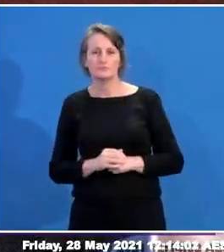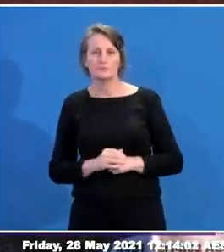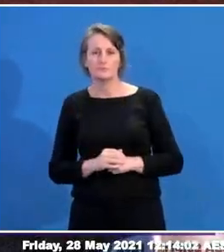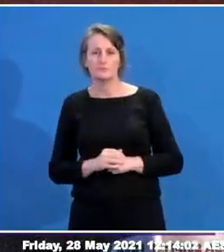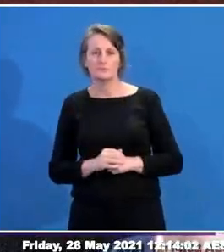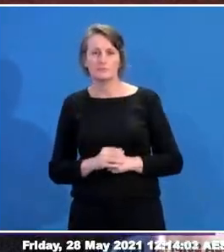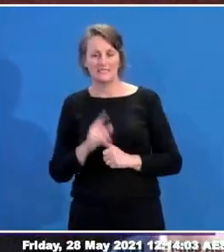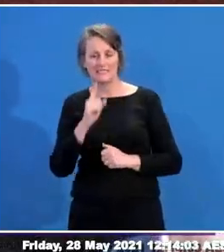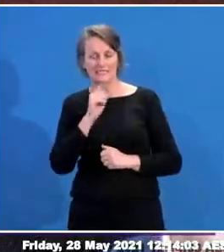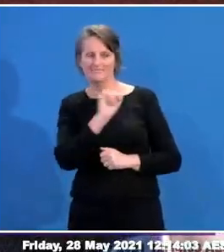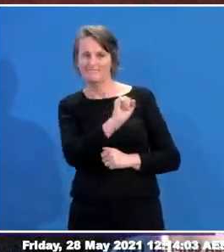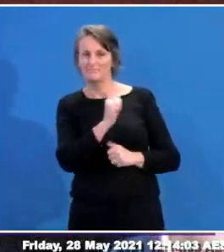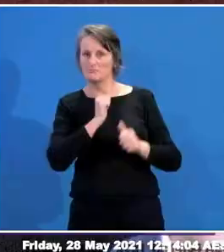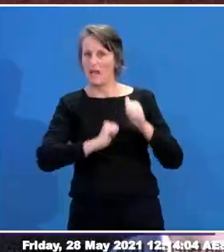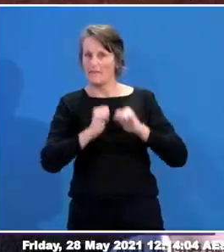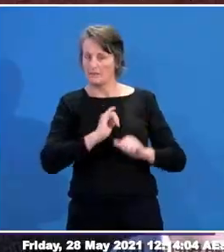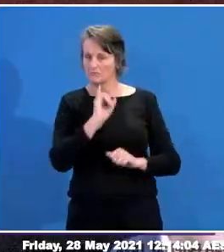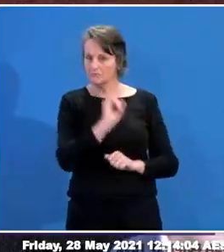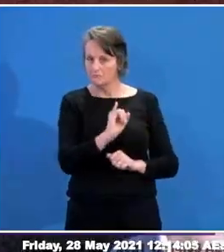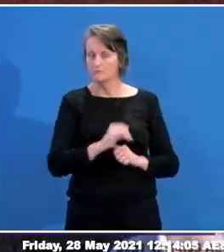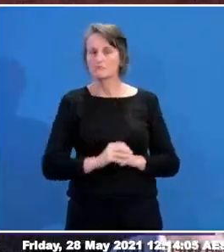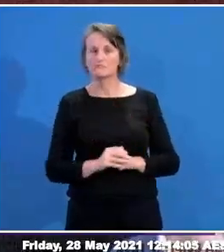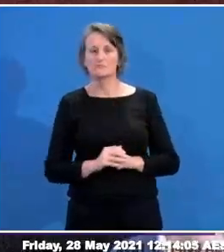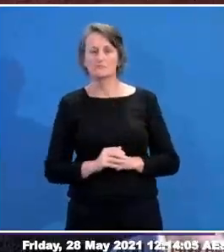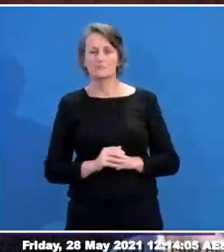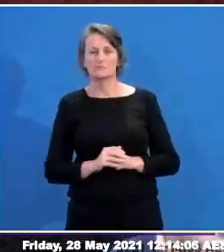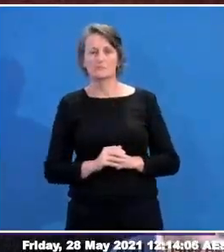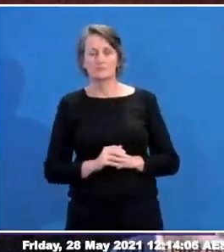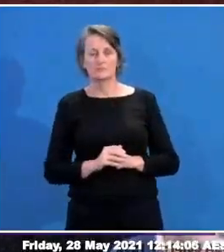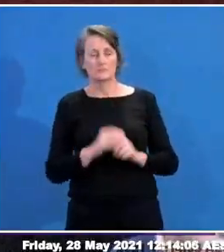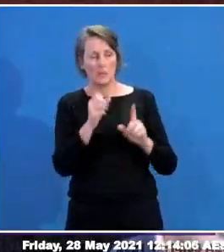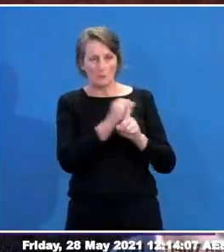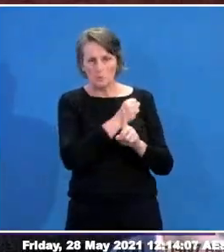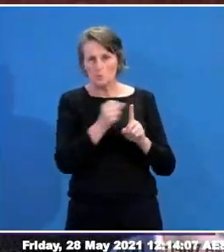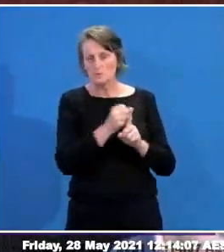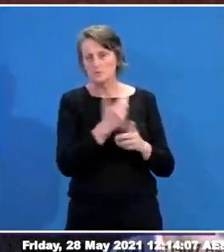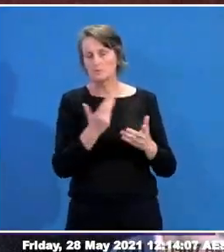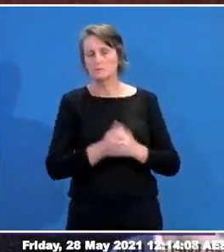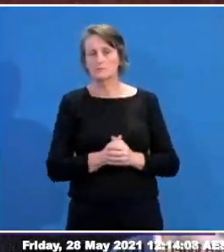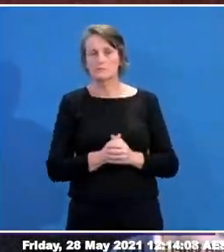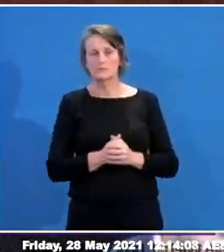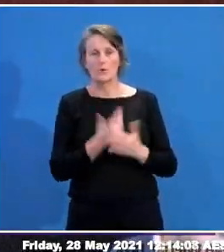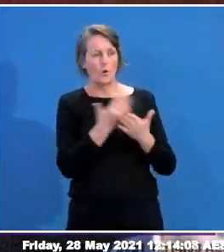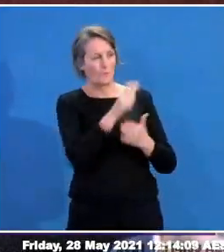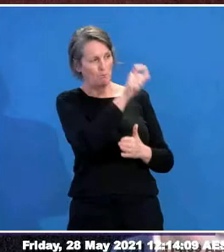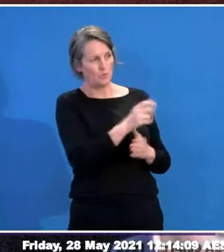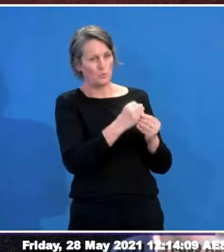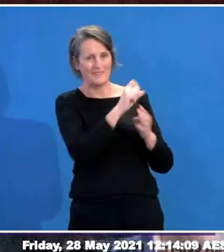conduct about physical abuse of a vulnerable person with a disability; do you see that?